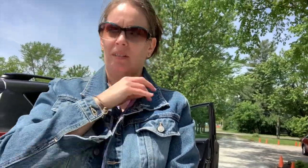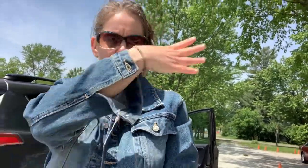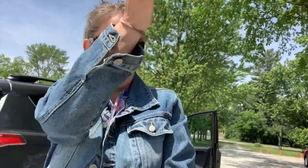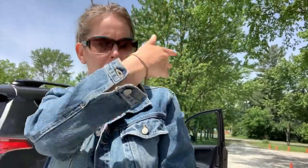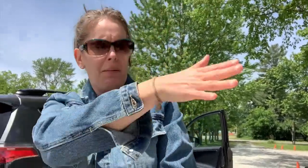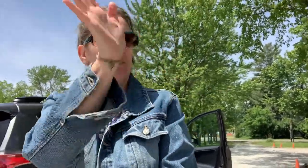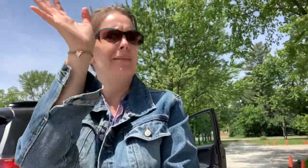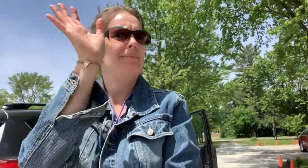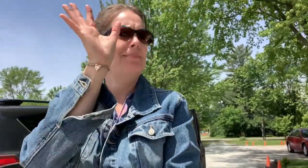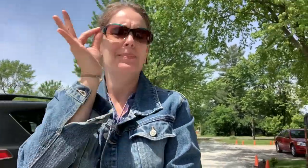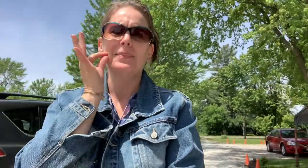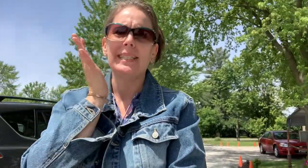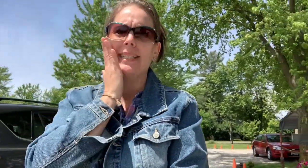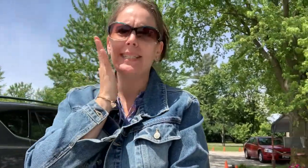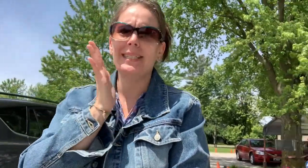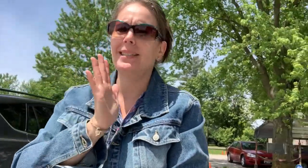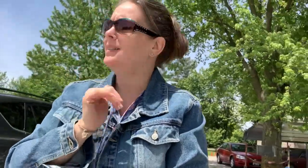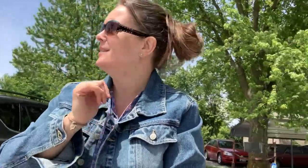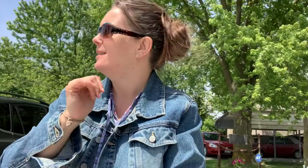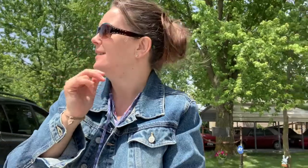Hey, go away! It's bee...